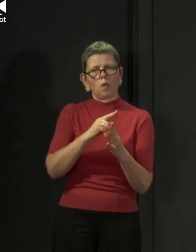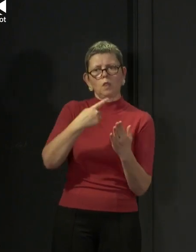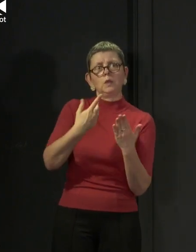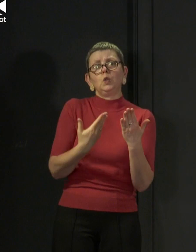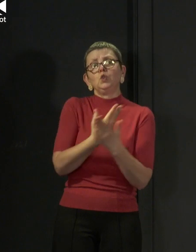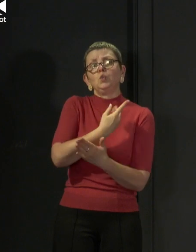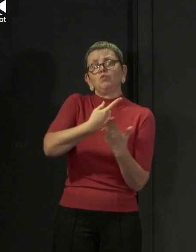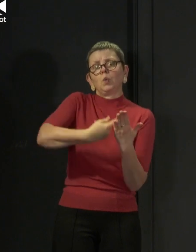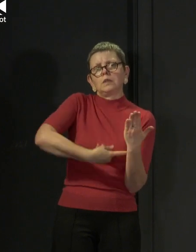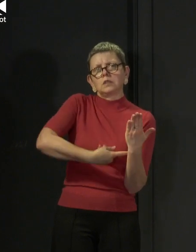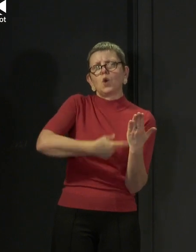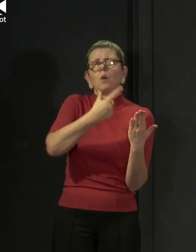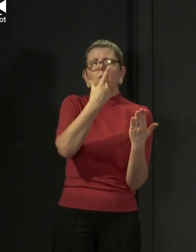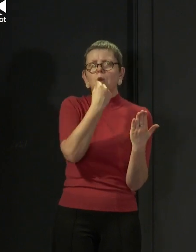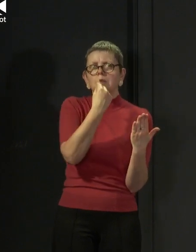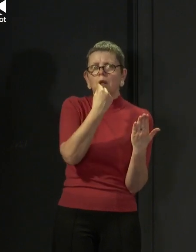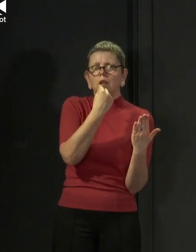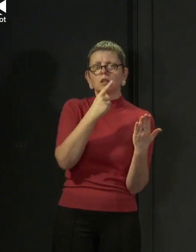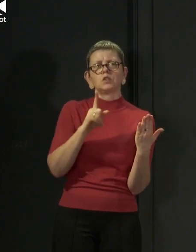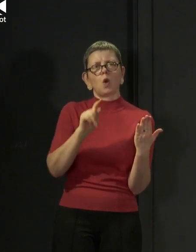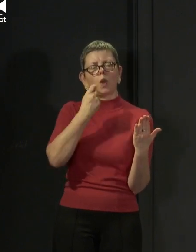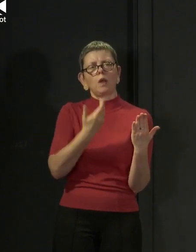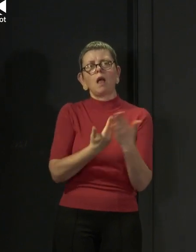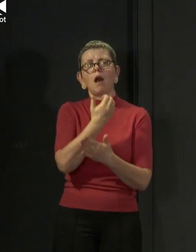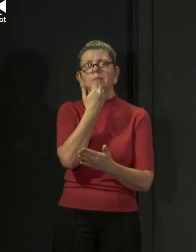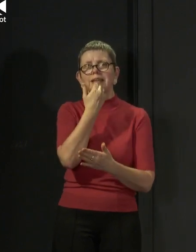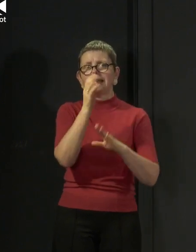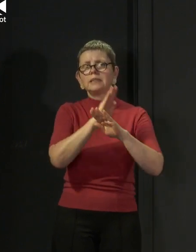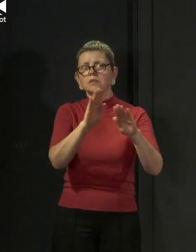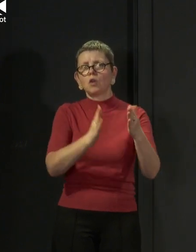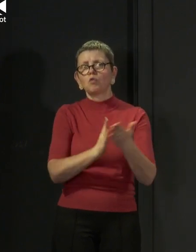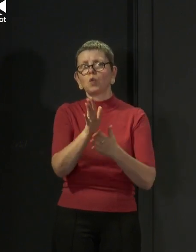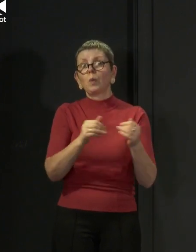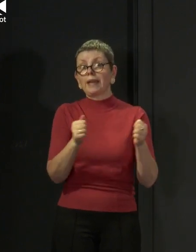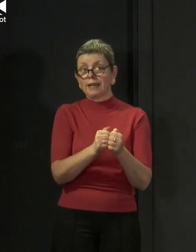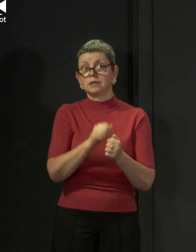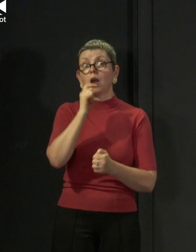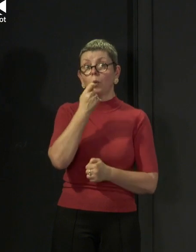be. And as I've said, I will give a further update on that over the weekend to make sure